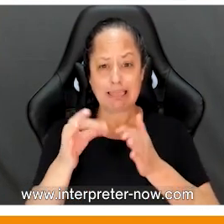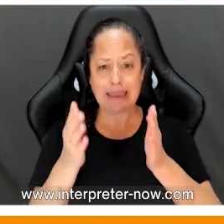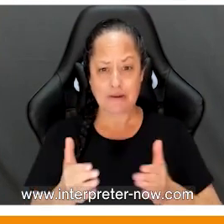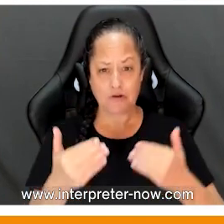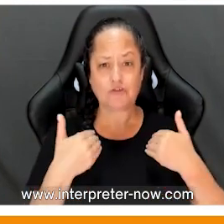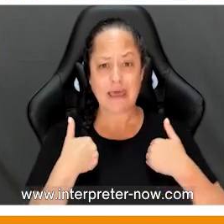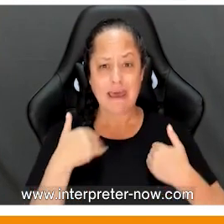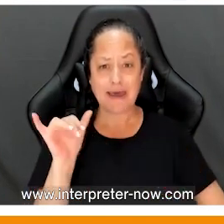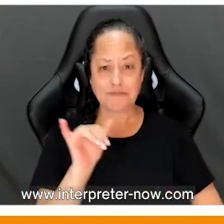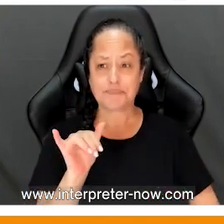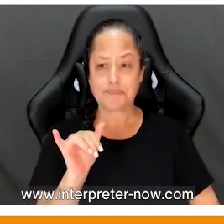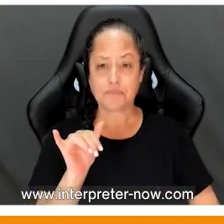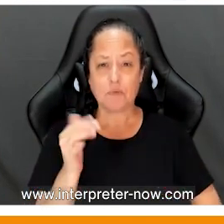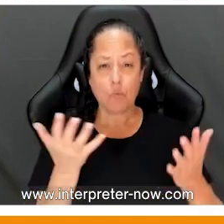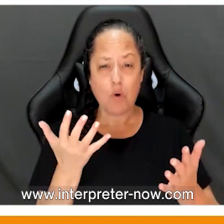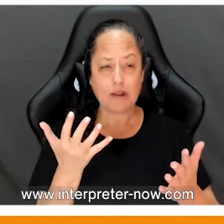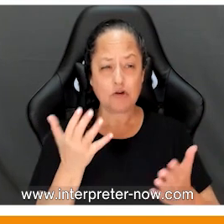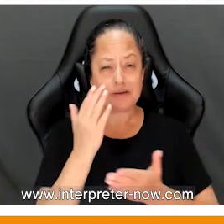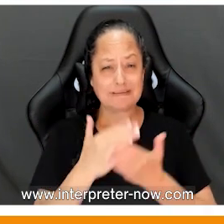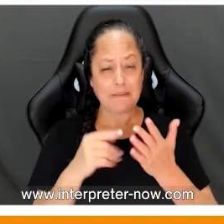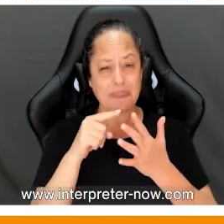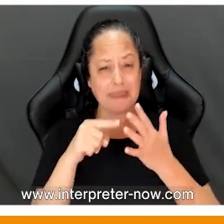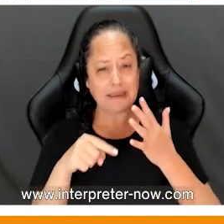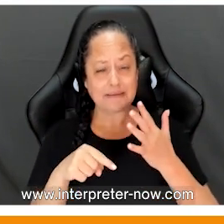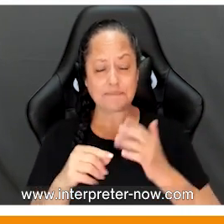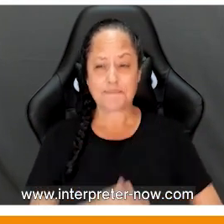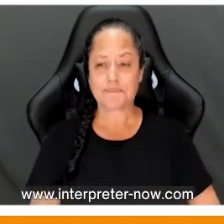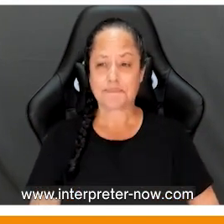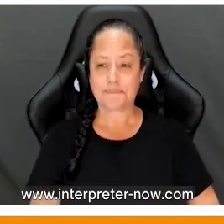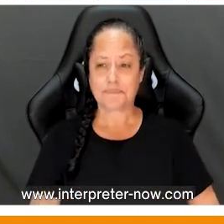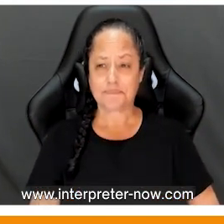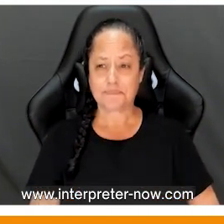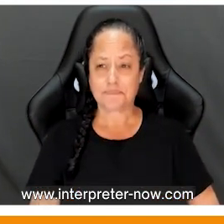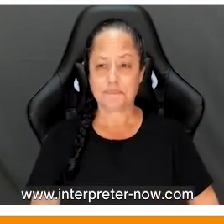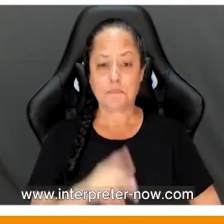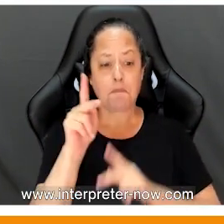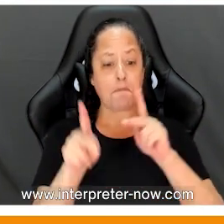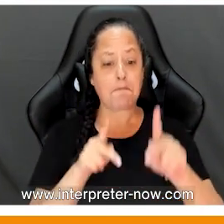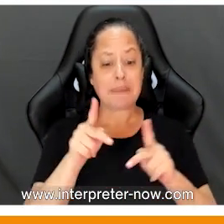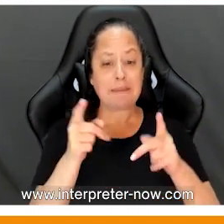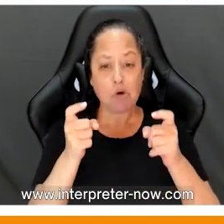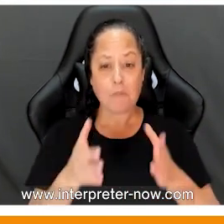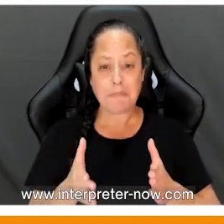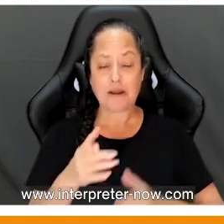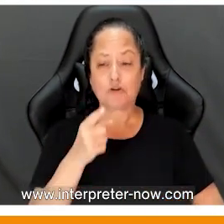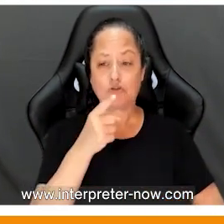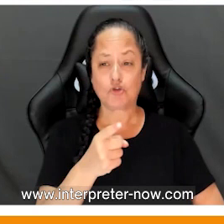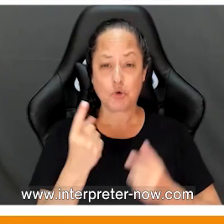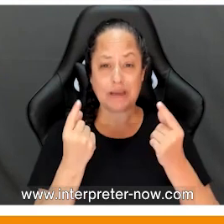What are some things that, if you're a people manager, that you can do to redefine it yourself